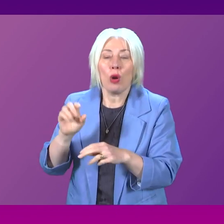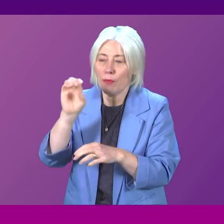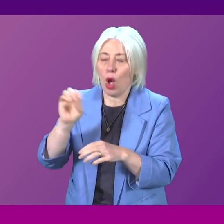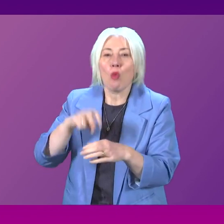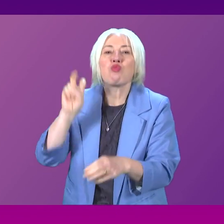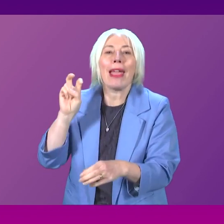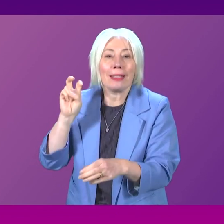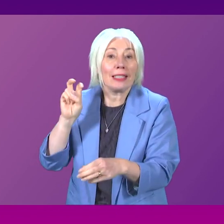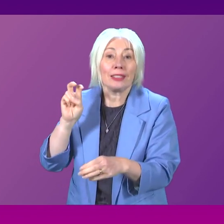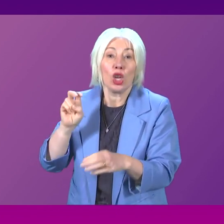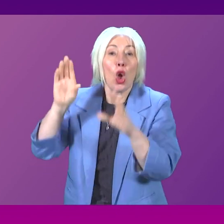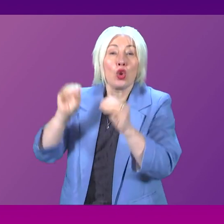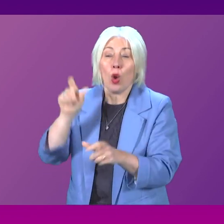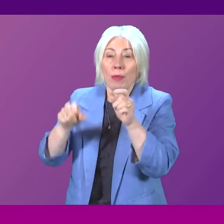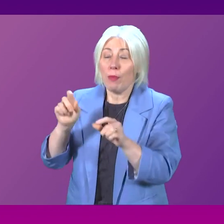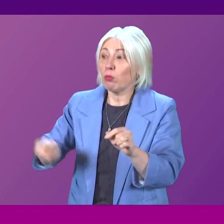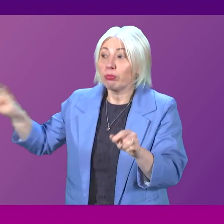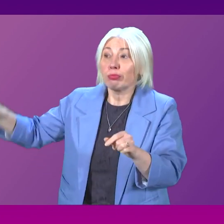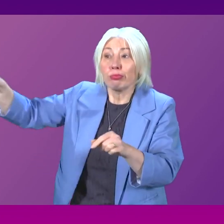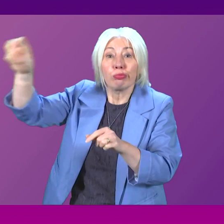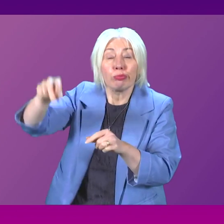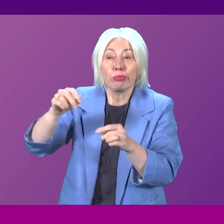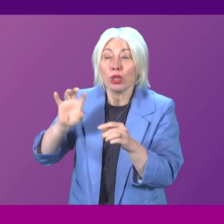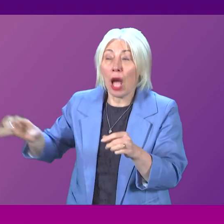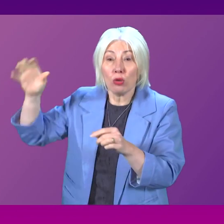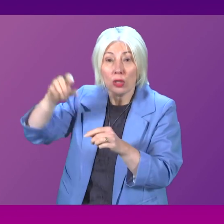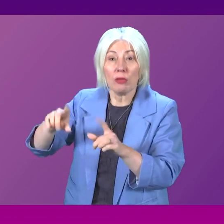of freedom of movement, which I think, from memory, Tess White supports.